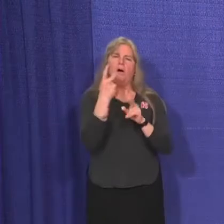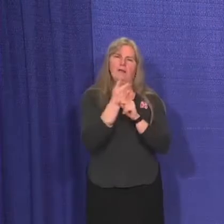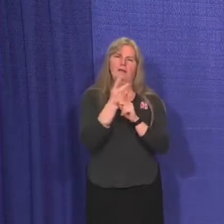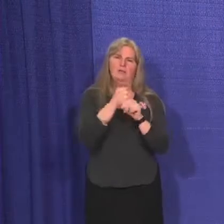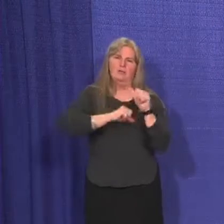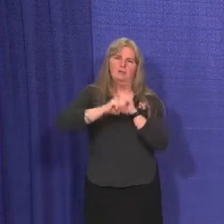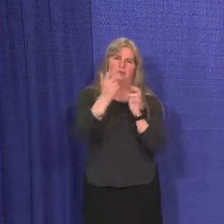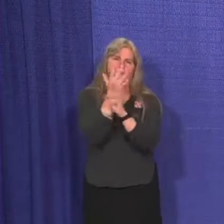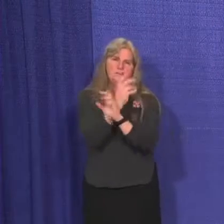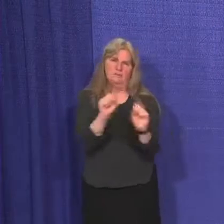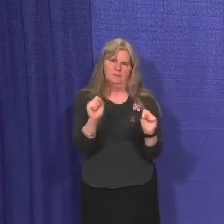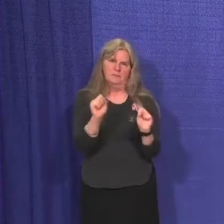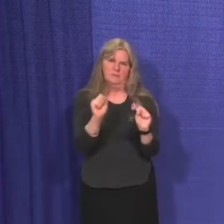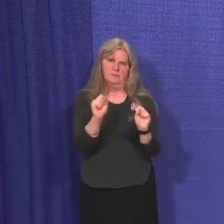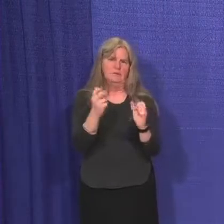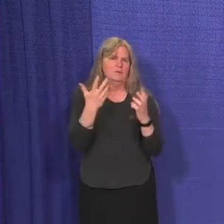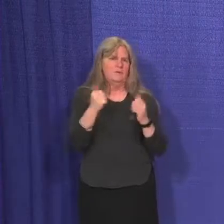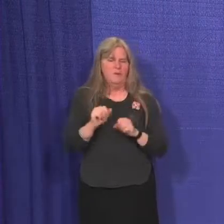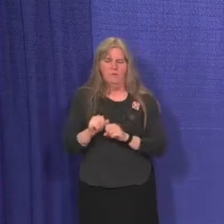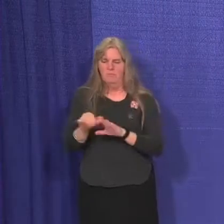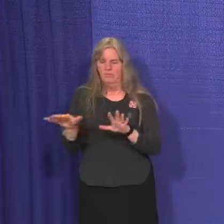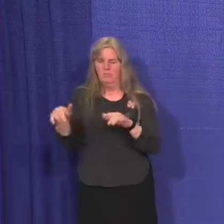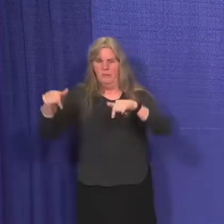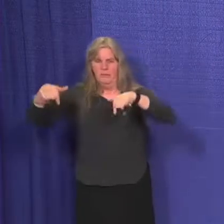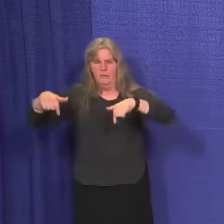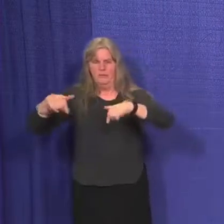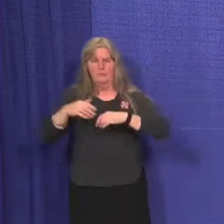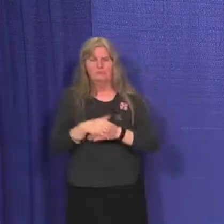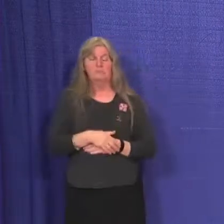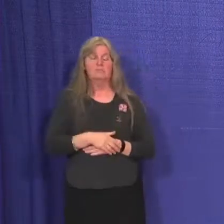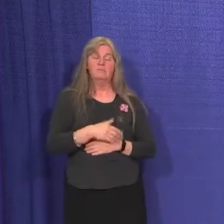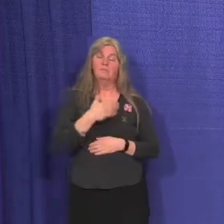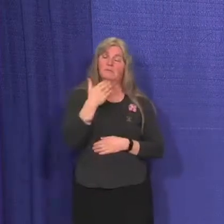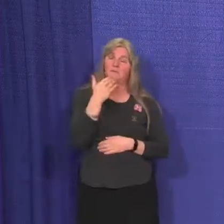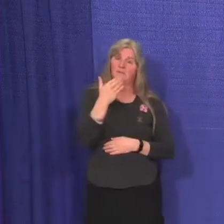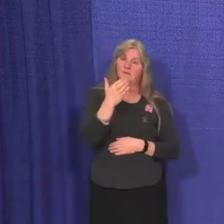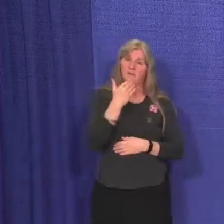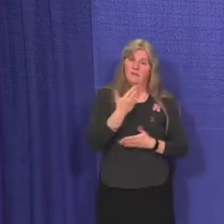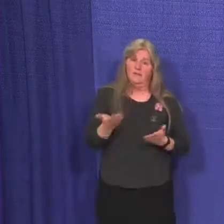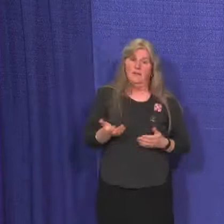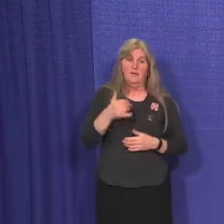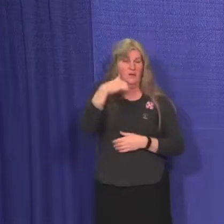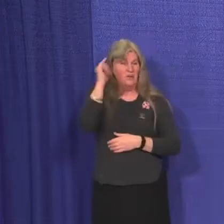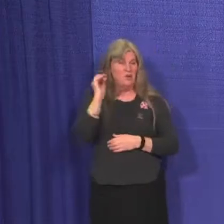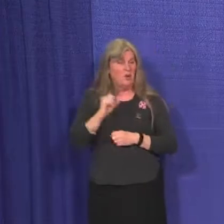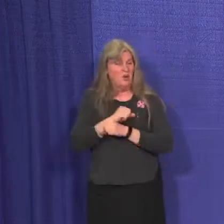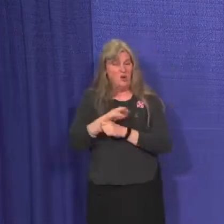Variants will take any chance to find someone to affect. If you isolate with others they